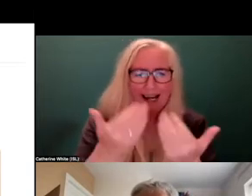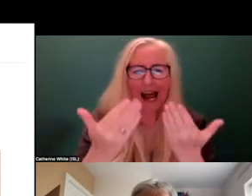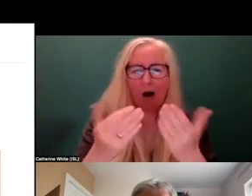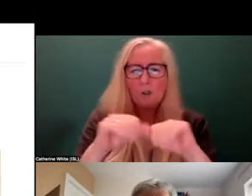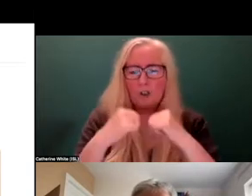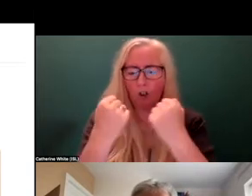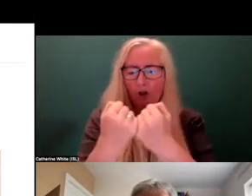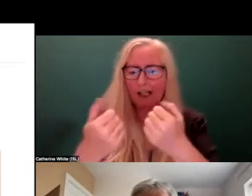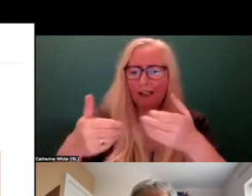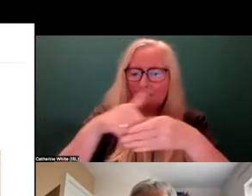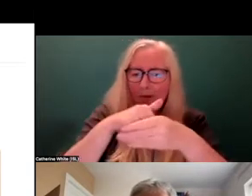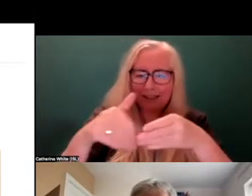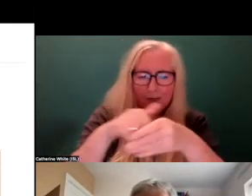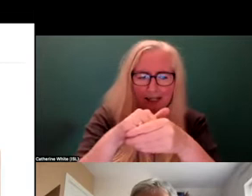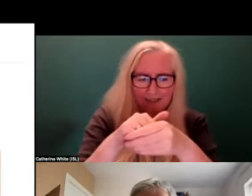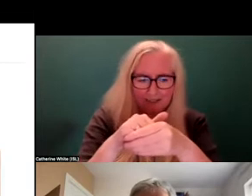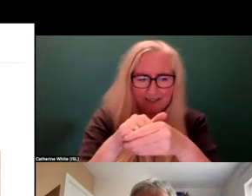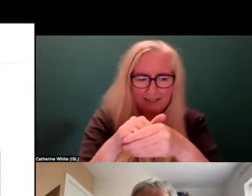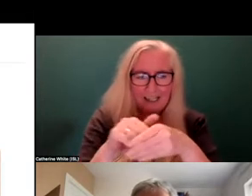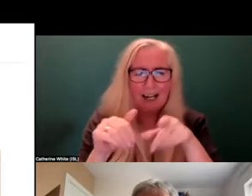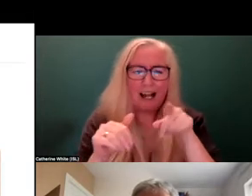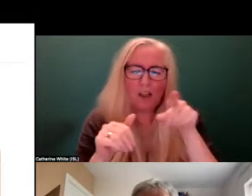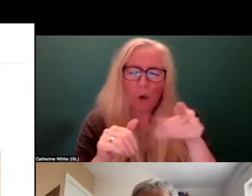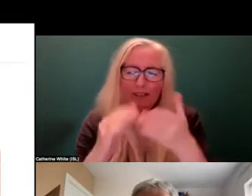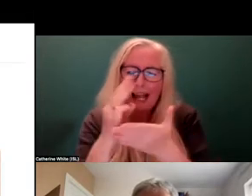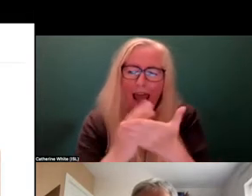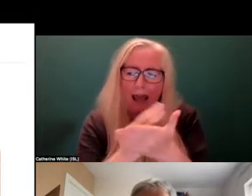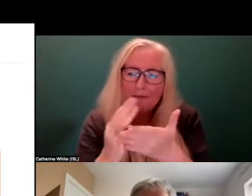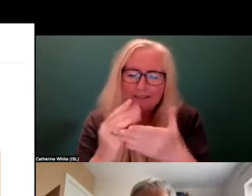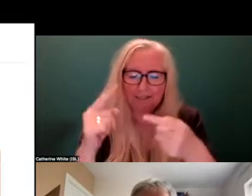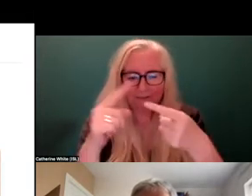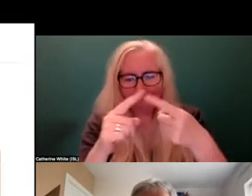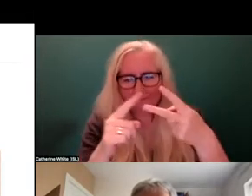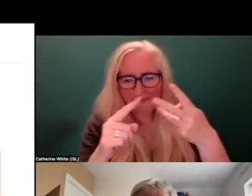and our social participation, and they're key elements that really